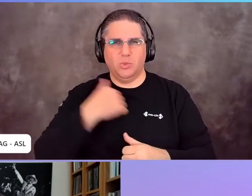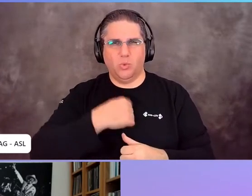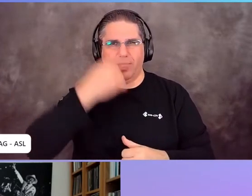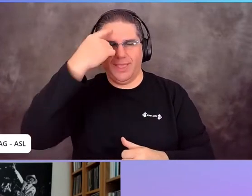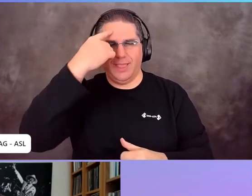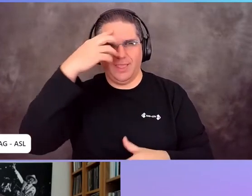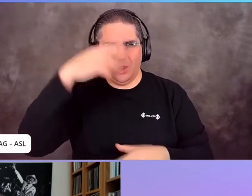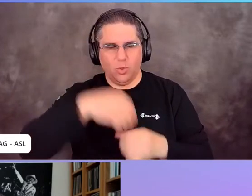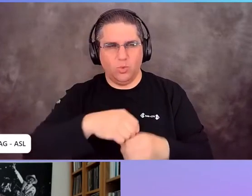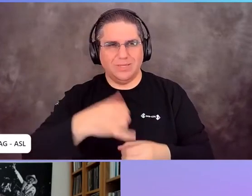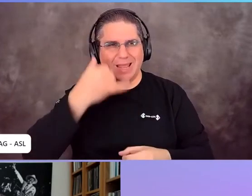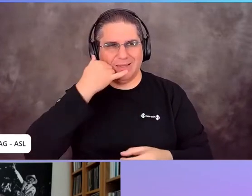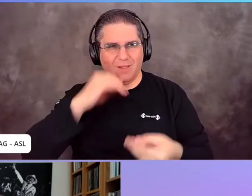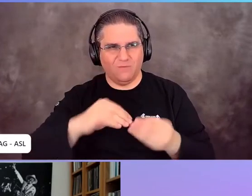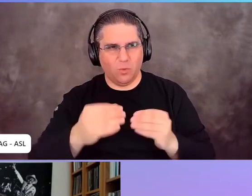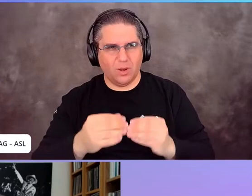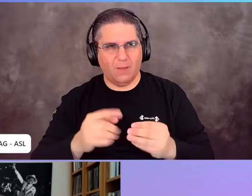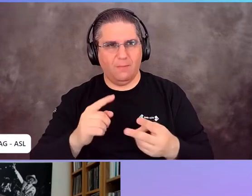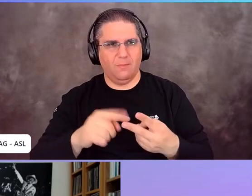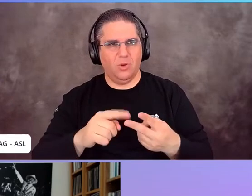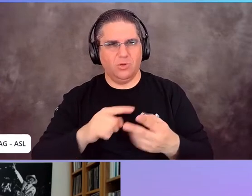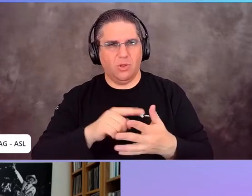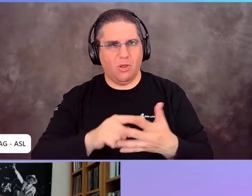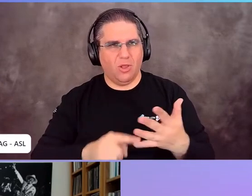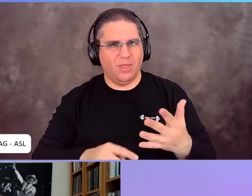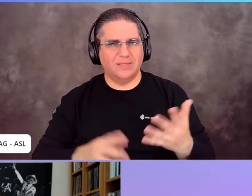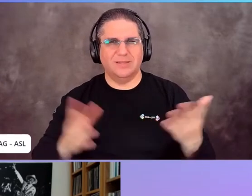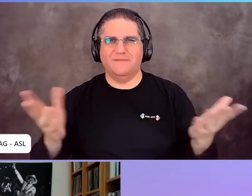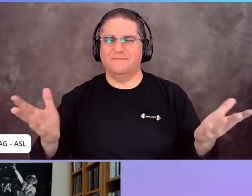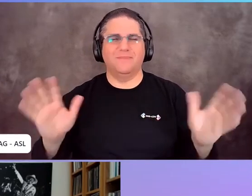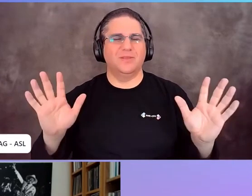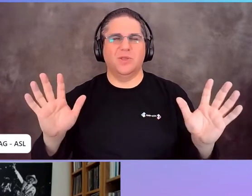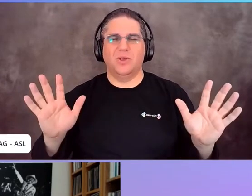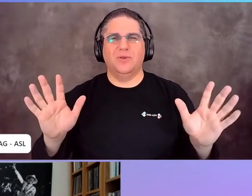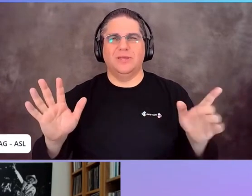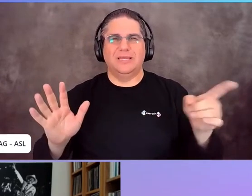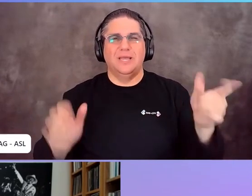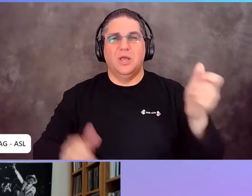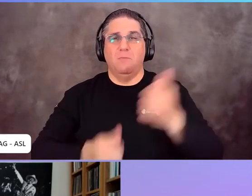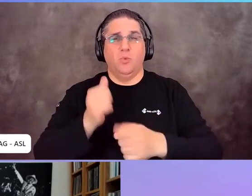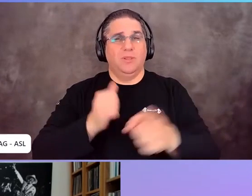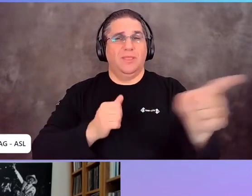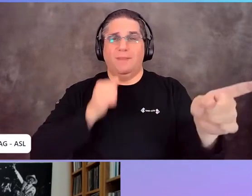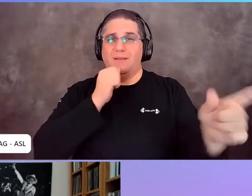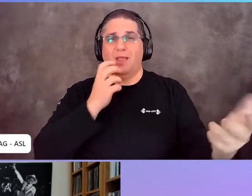and we multiplied it by the number of sites you have. We